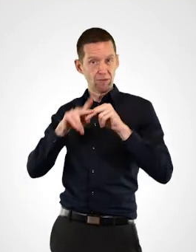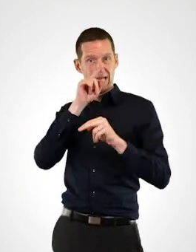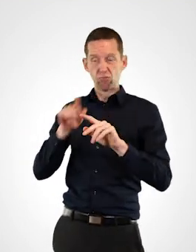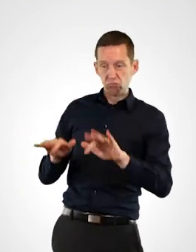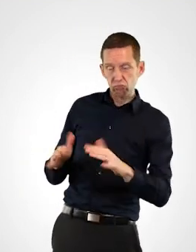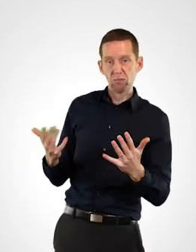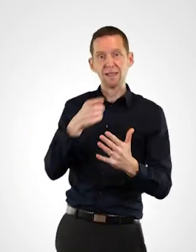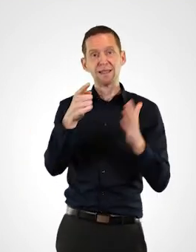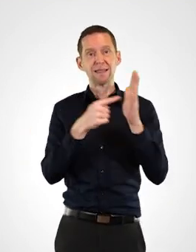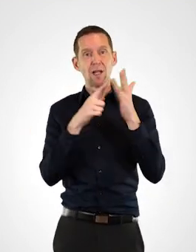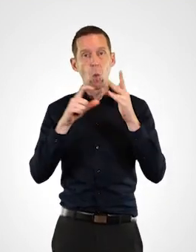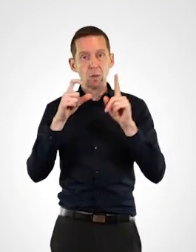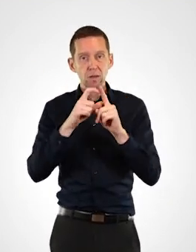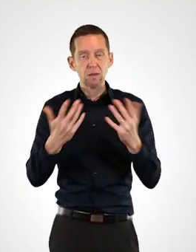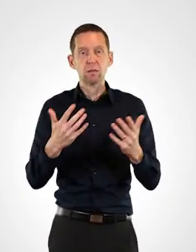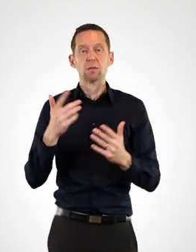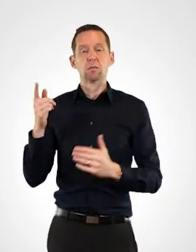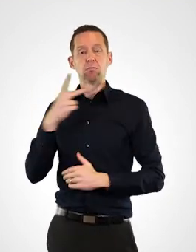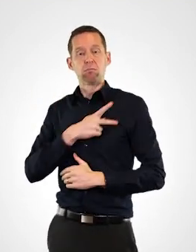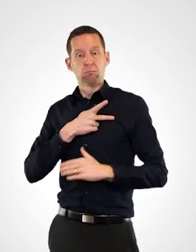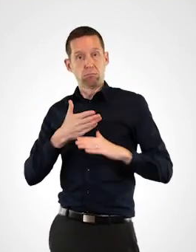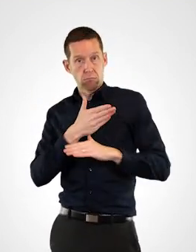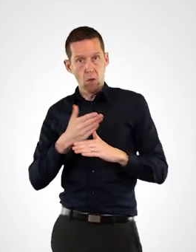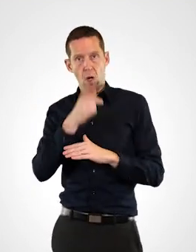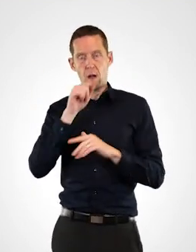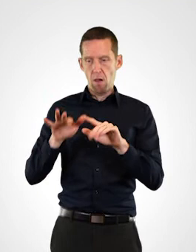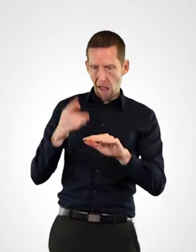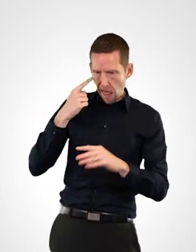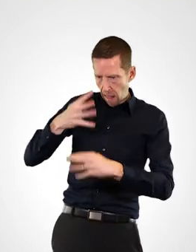as well as teachers of the deaf and clinicians so that you can learn more